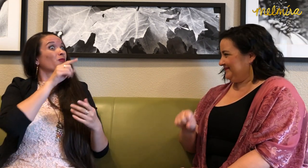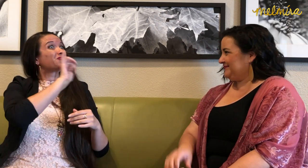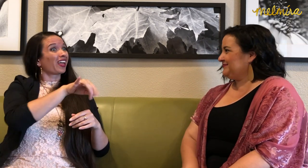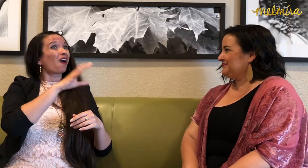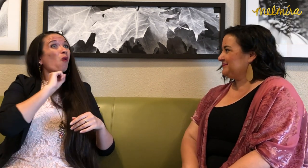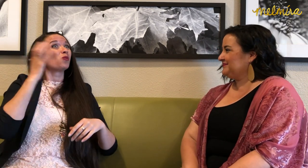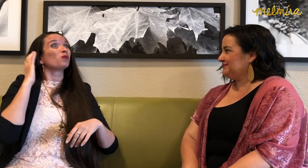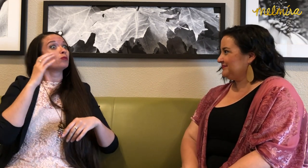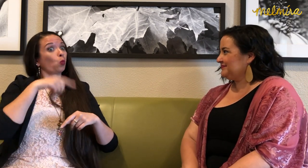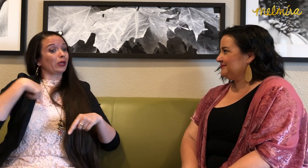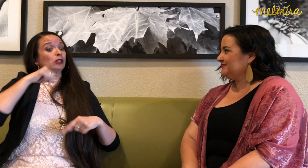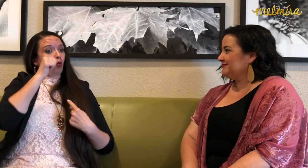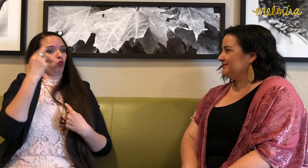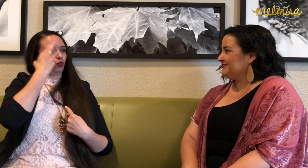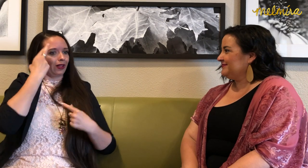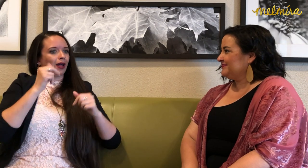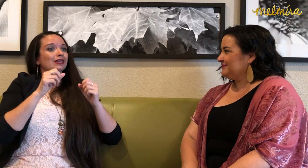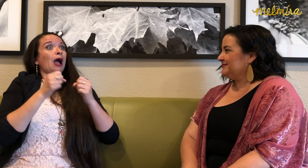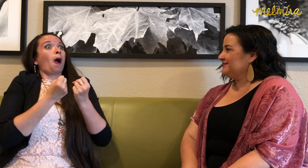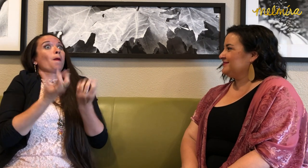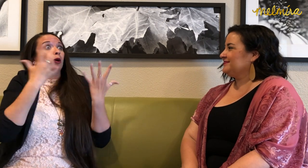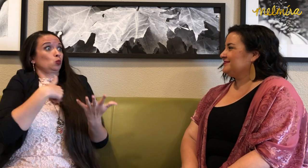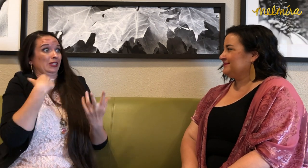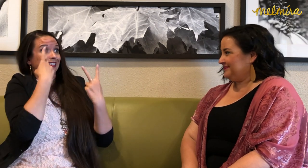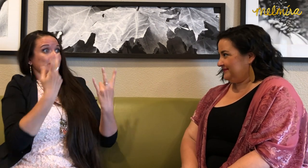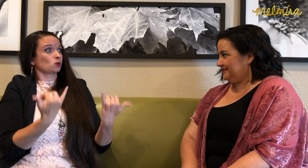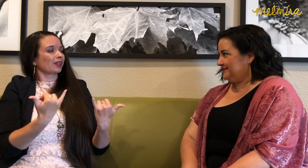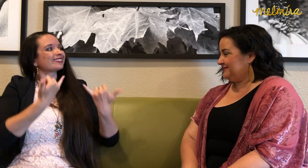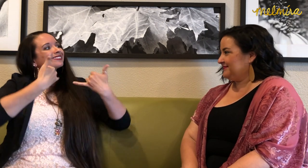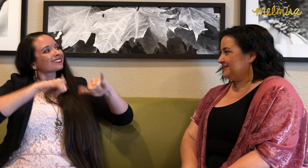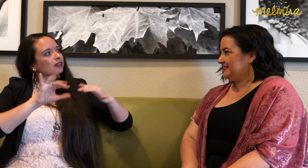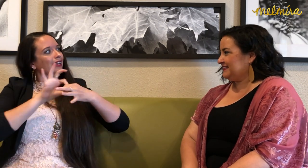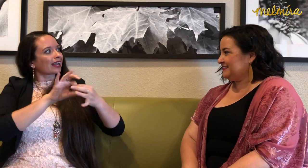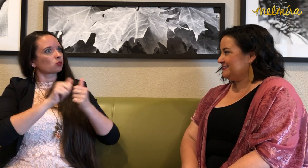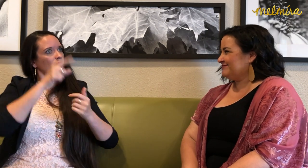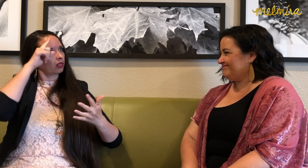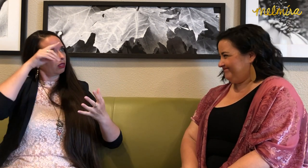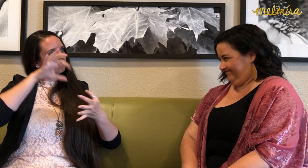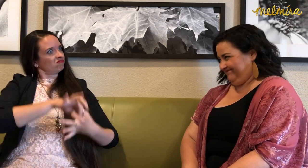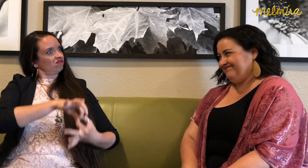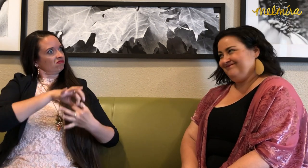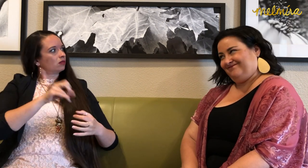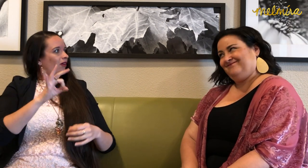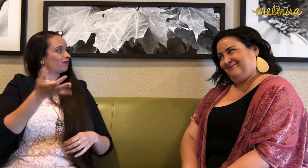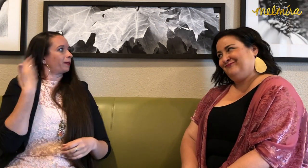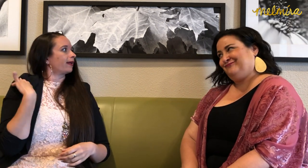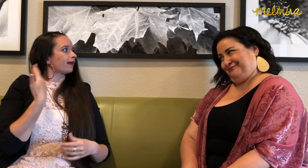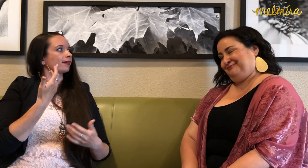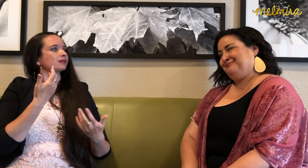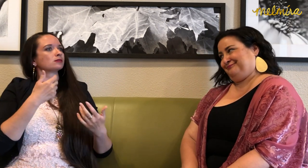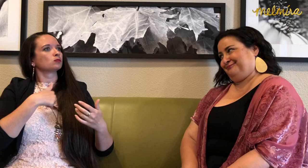We don't realize how much of what we see today is still connected with our associations of the past.